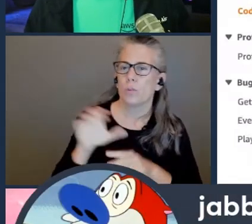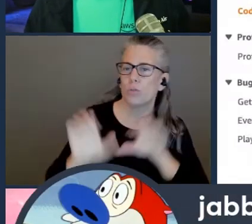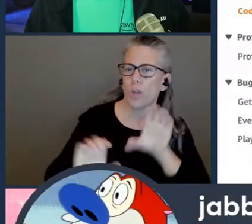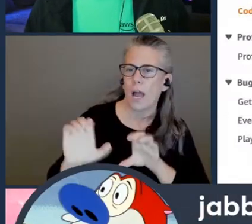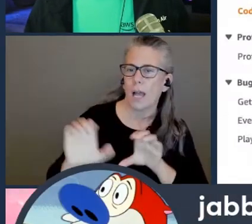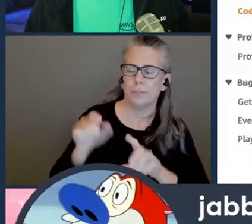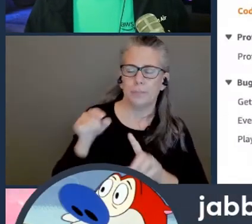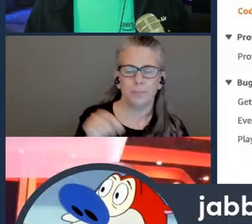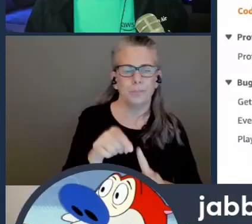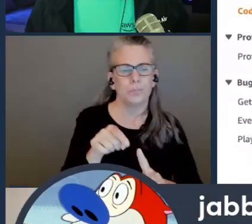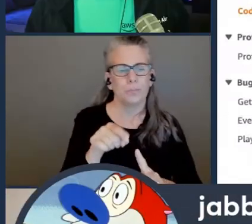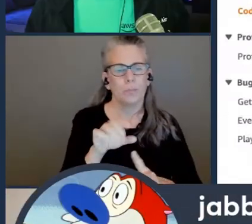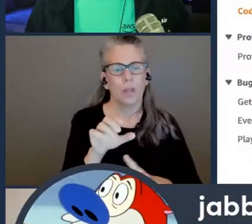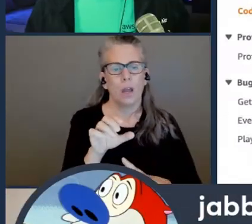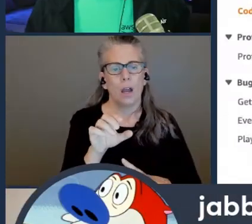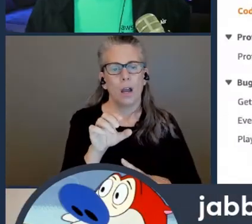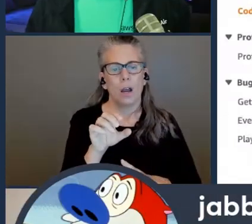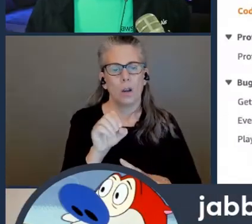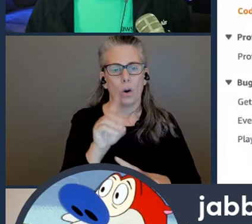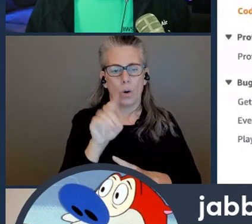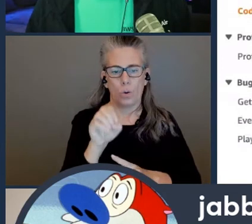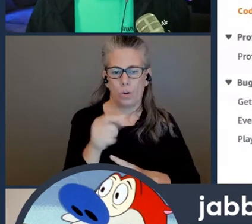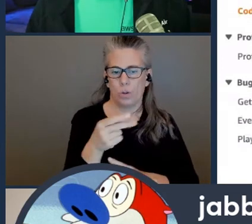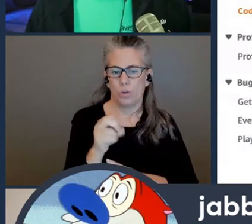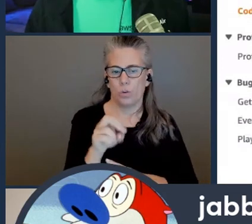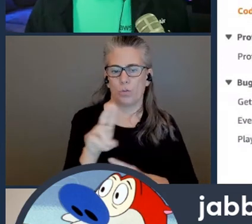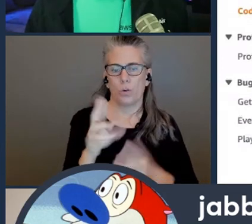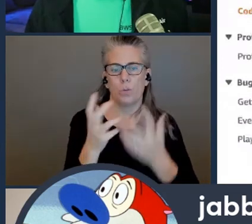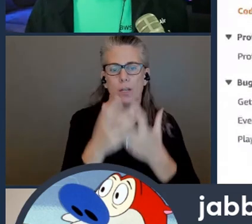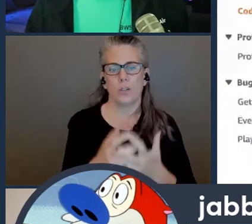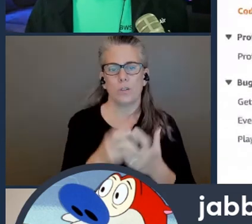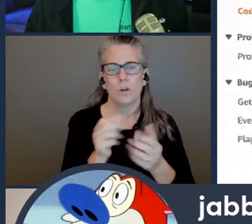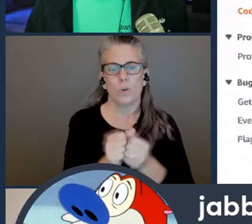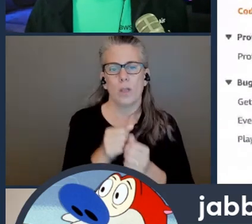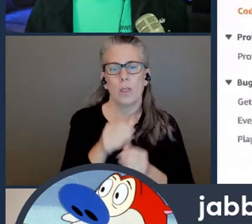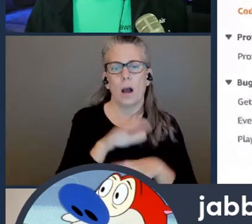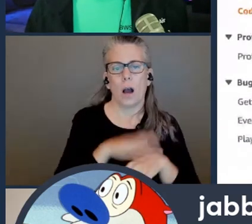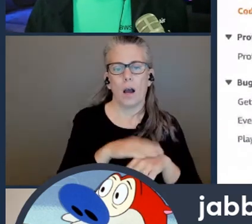"Does CodeGuru integrate with on-prem GitHub Enterprise as well?" Yes.